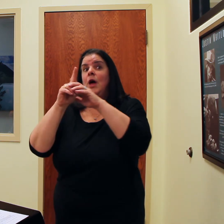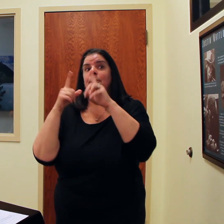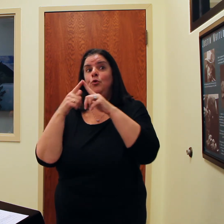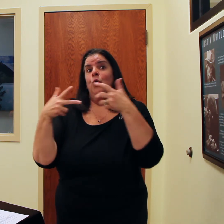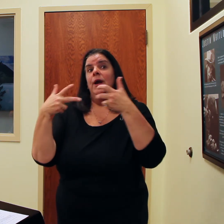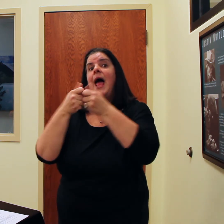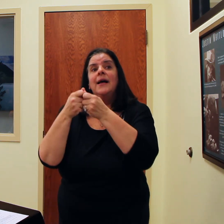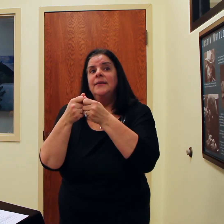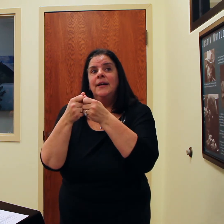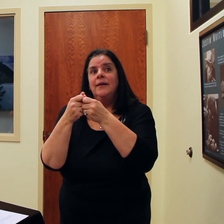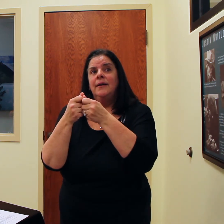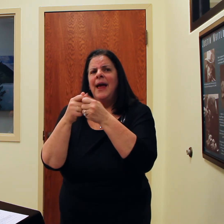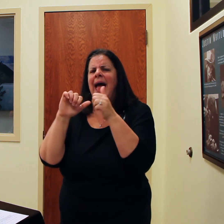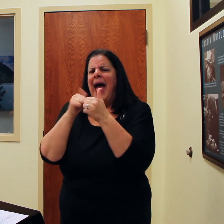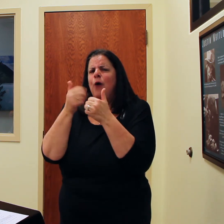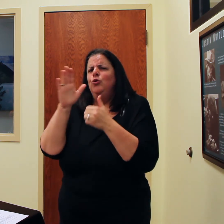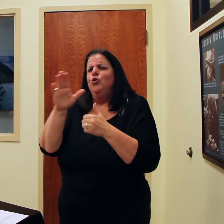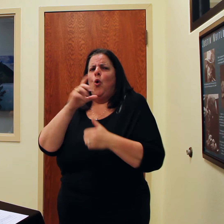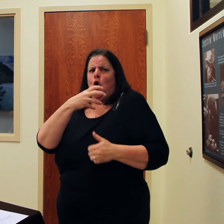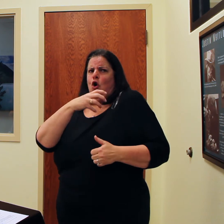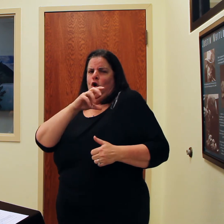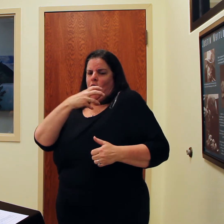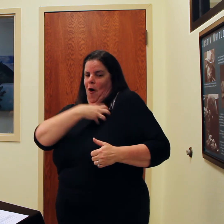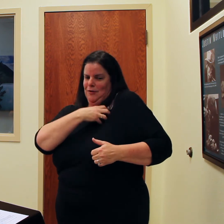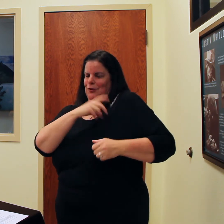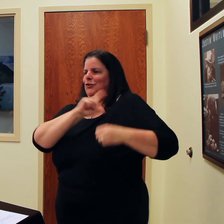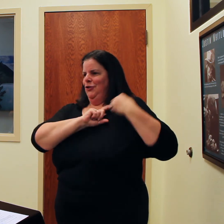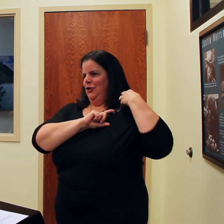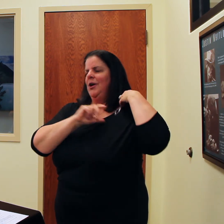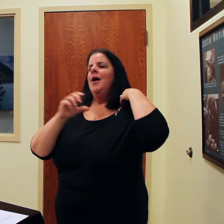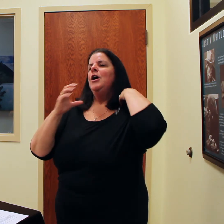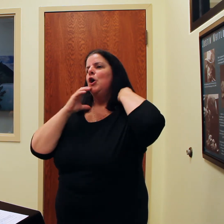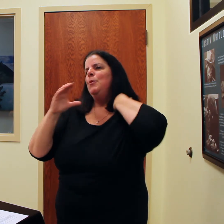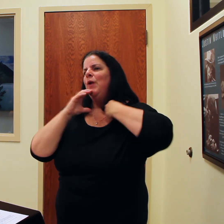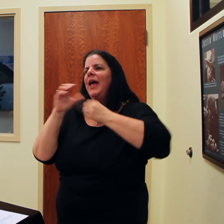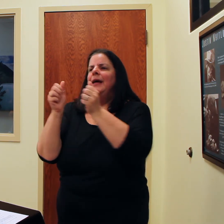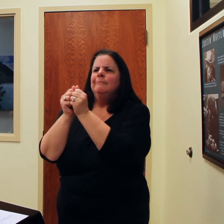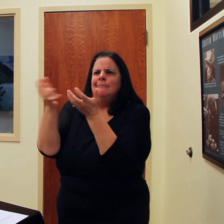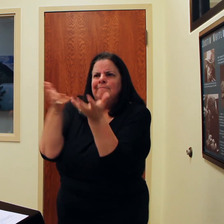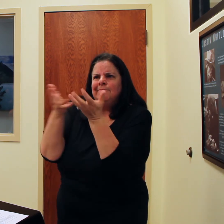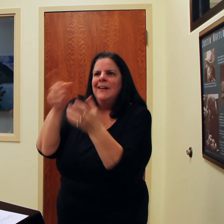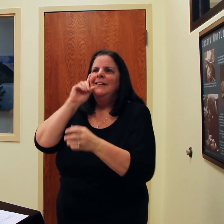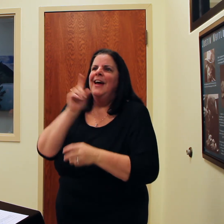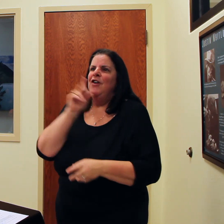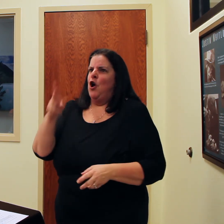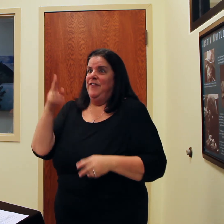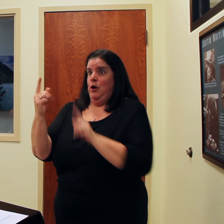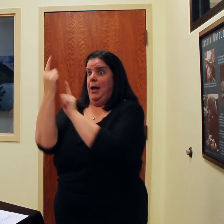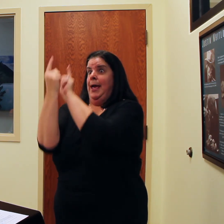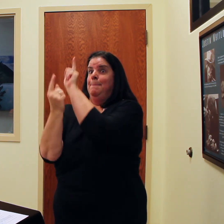how do your officers communicate with the deaf and hard of hearing? [Ben] She's talking first person. [Voiceover] Yeah.